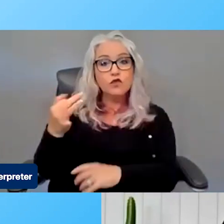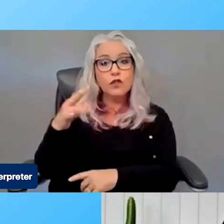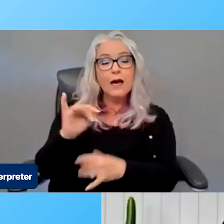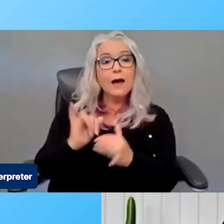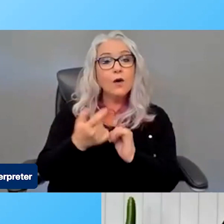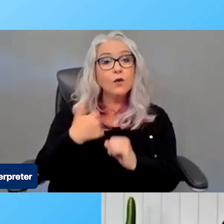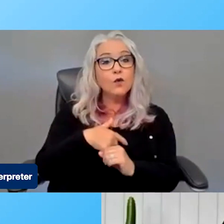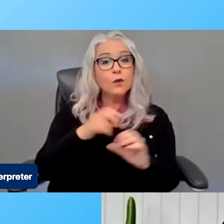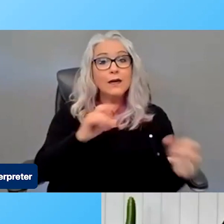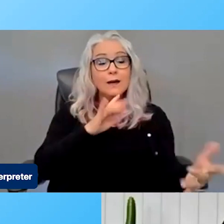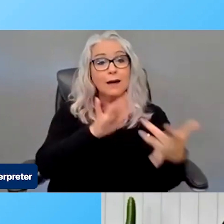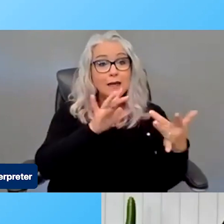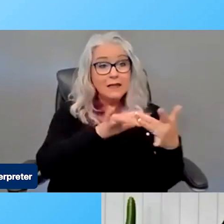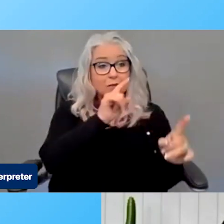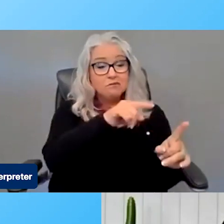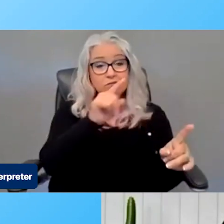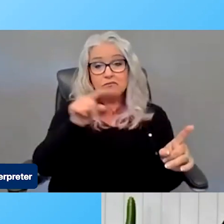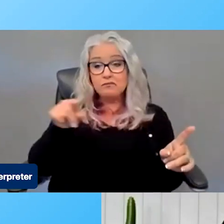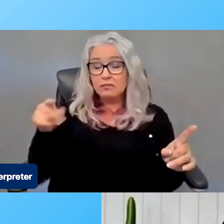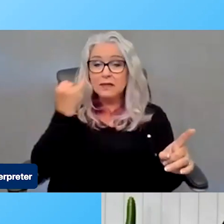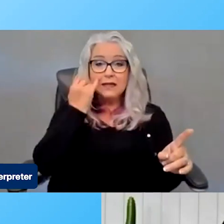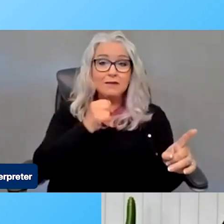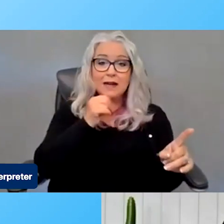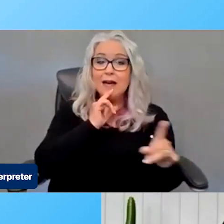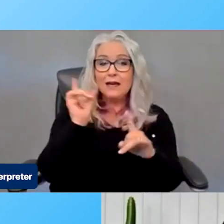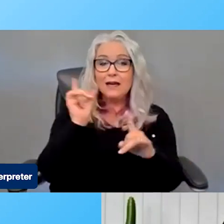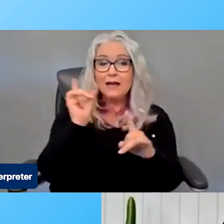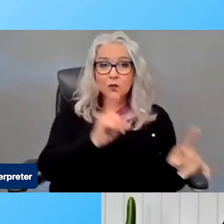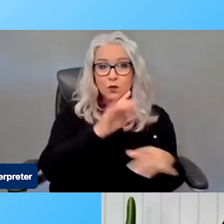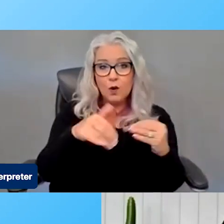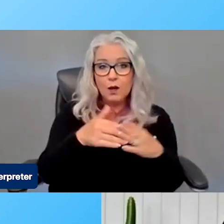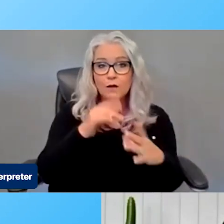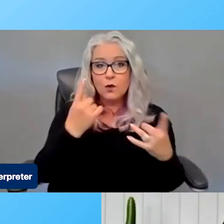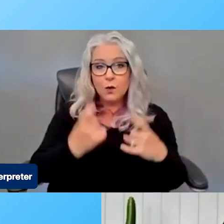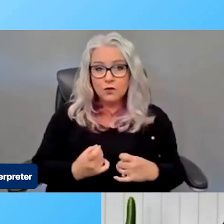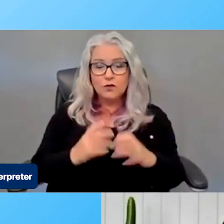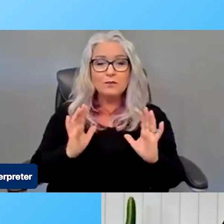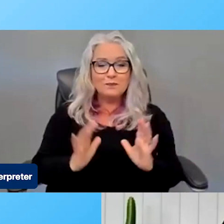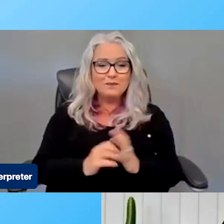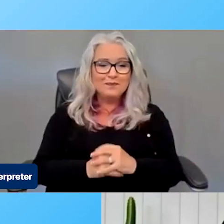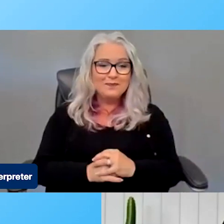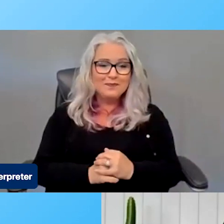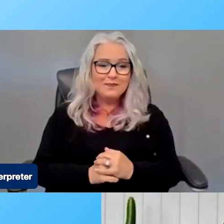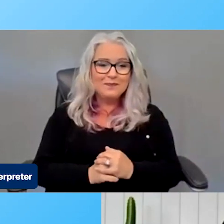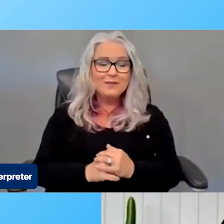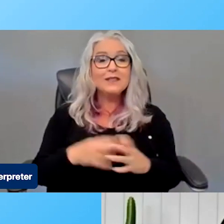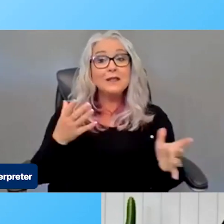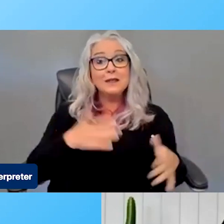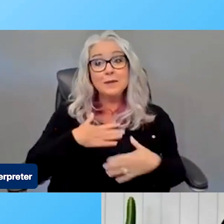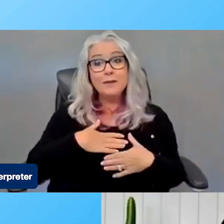do not get to all your questions today. So bear with us on the question